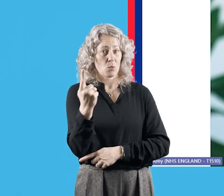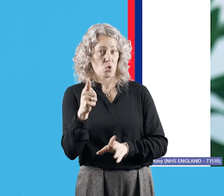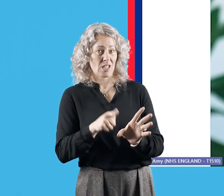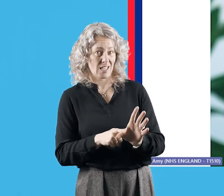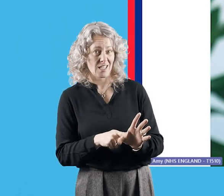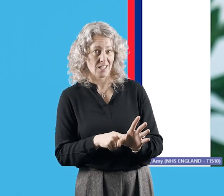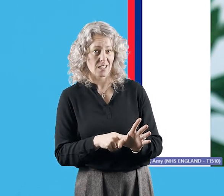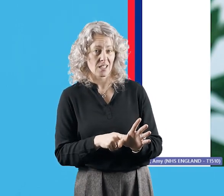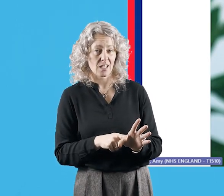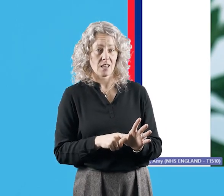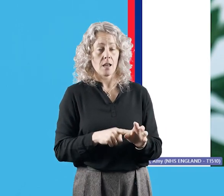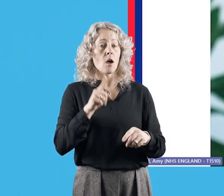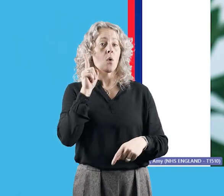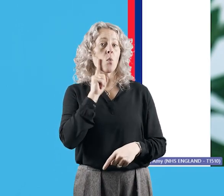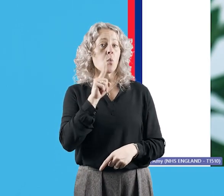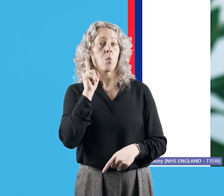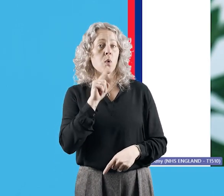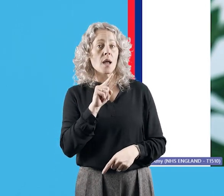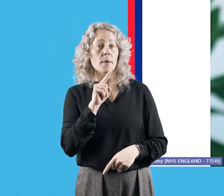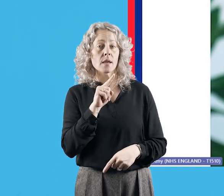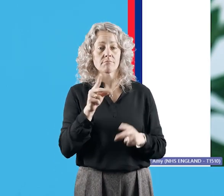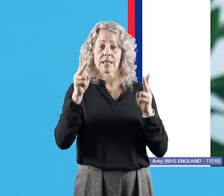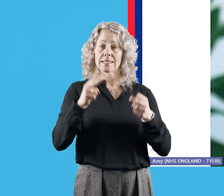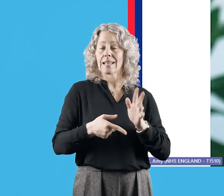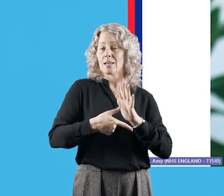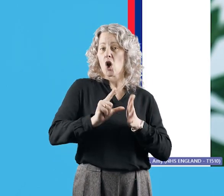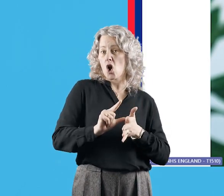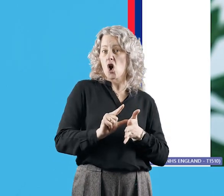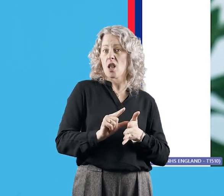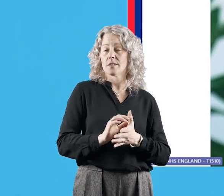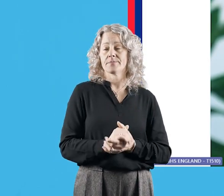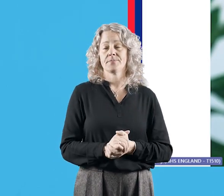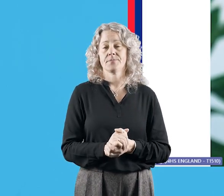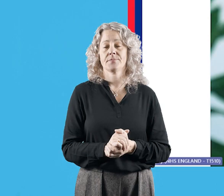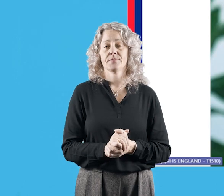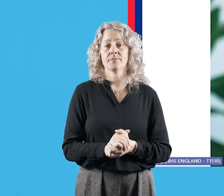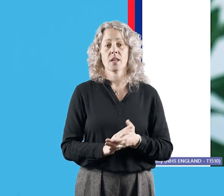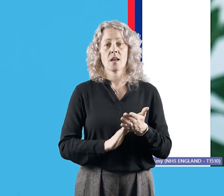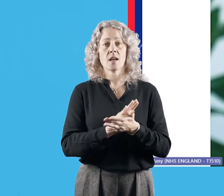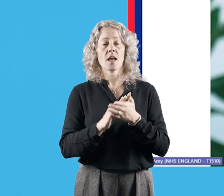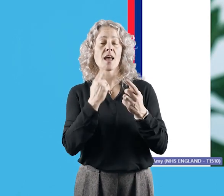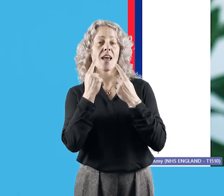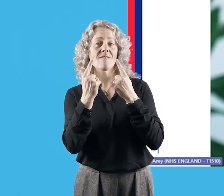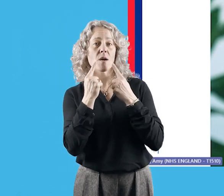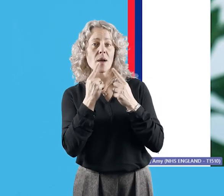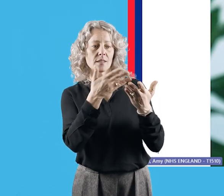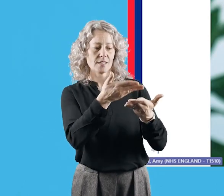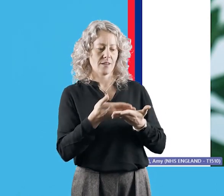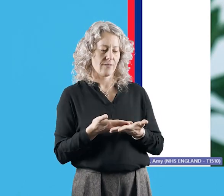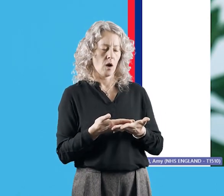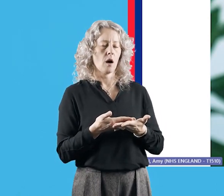Females died 25 years younger than females from the general population. This data serves as a vital reminder that we must